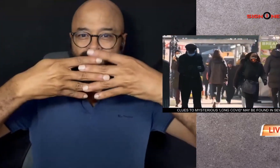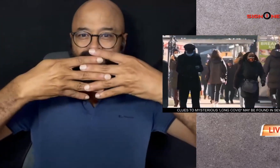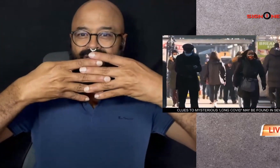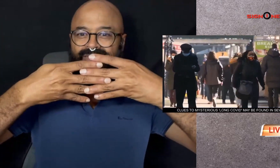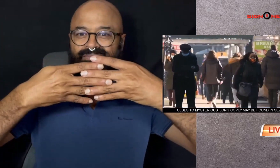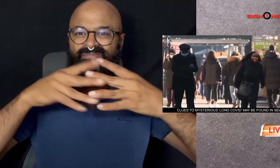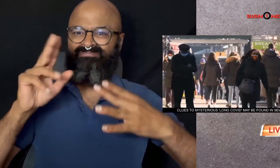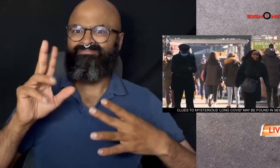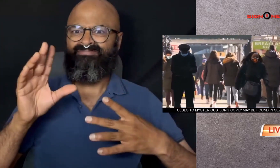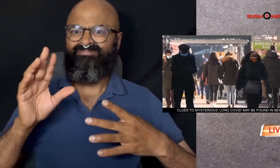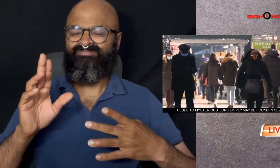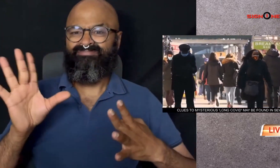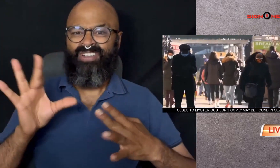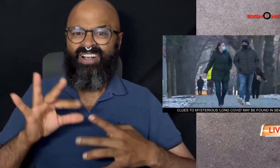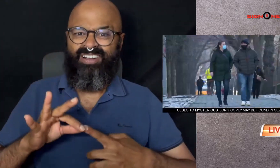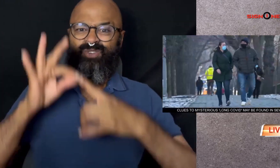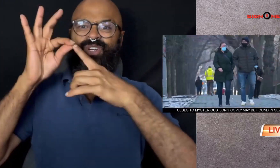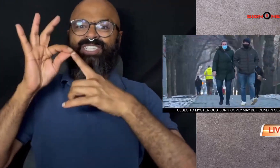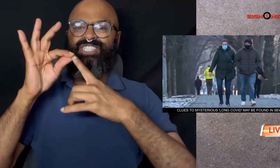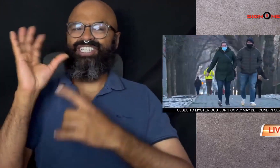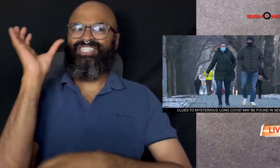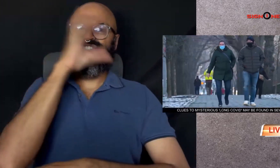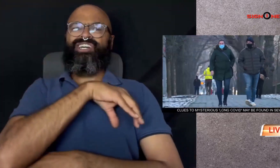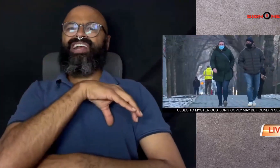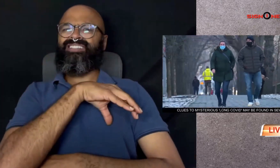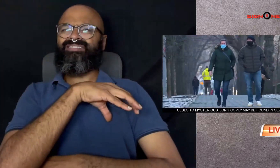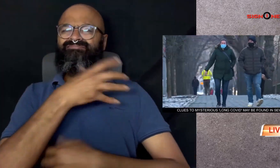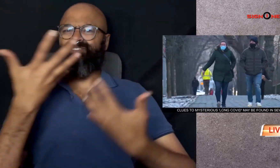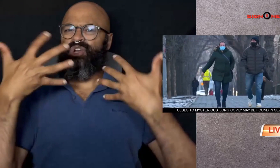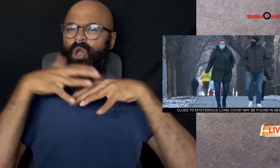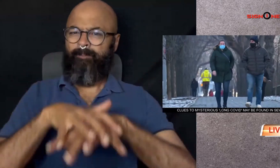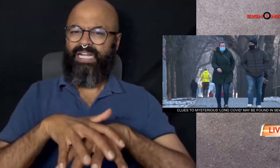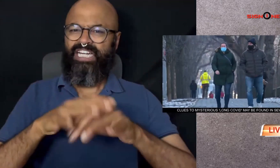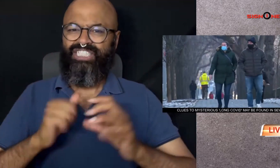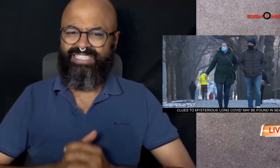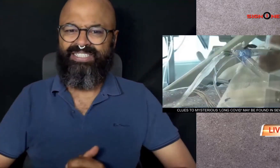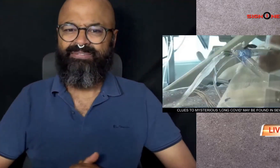and they have multiple mutations in unusual combinations